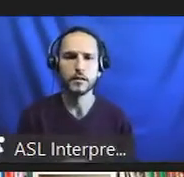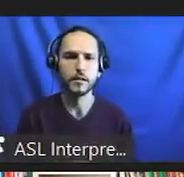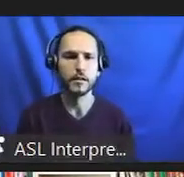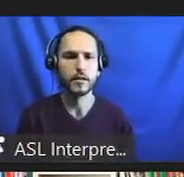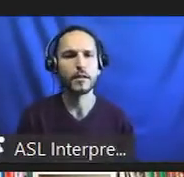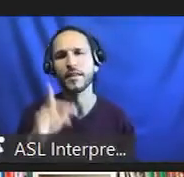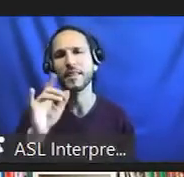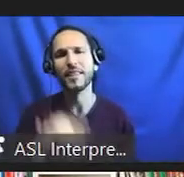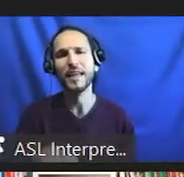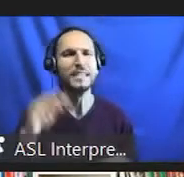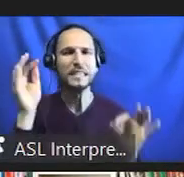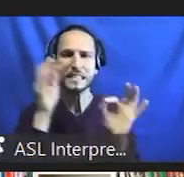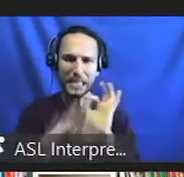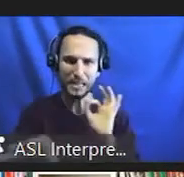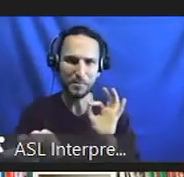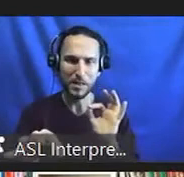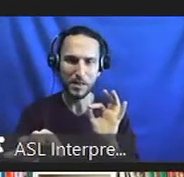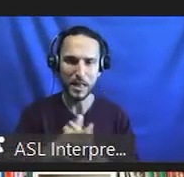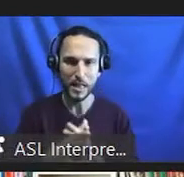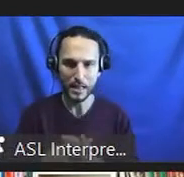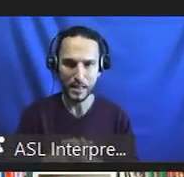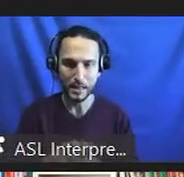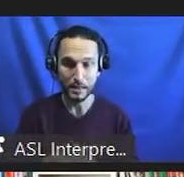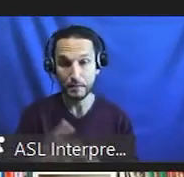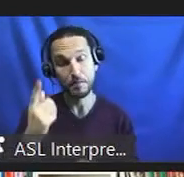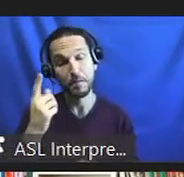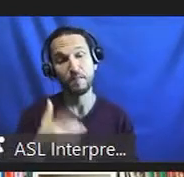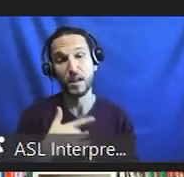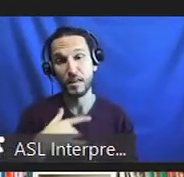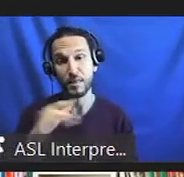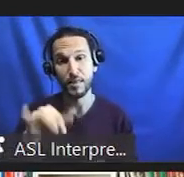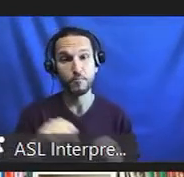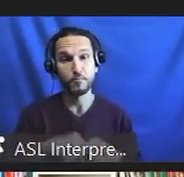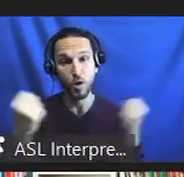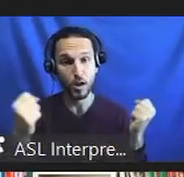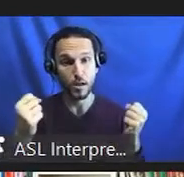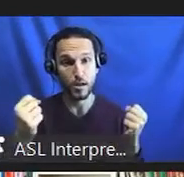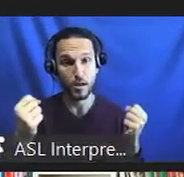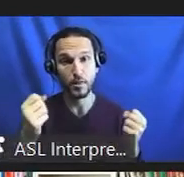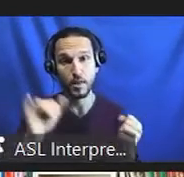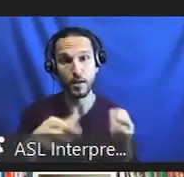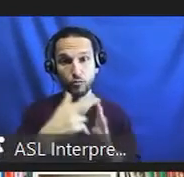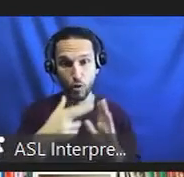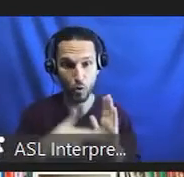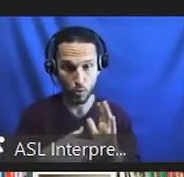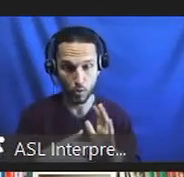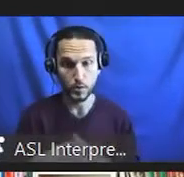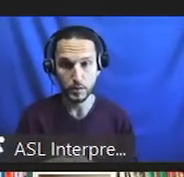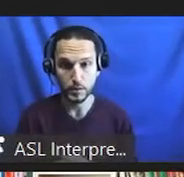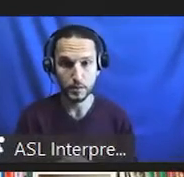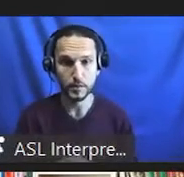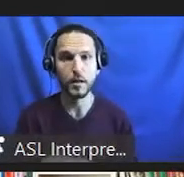minor you wouldn't think that that would violate or that would be an exception to the rule. There can't be an undue burden.